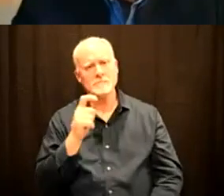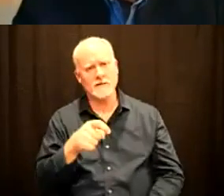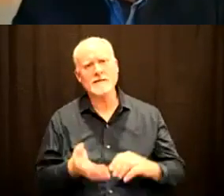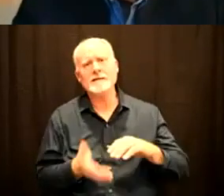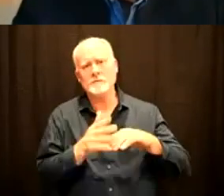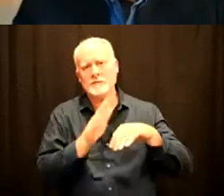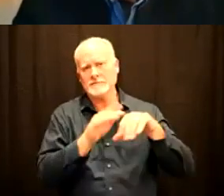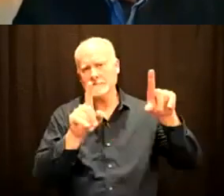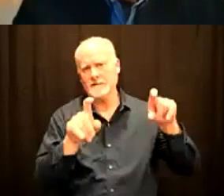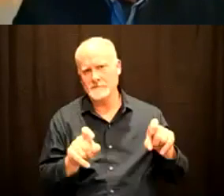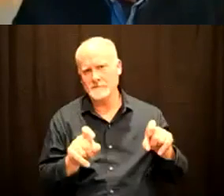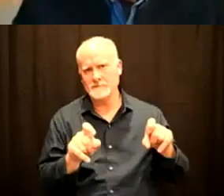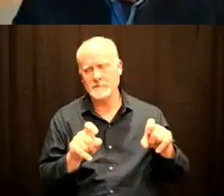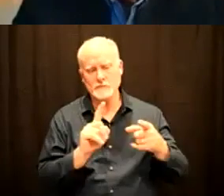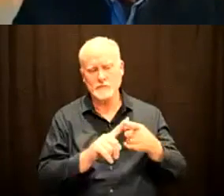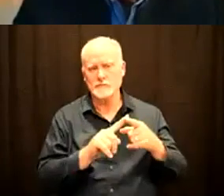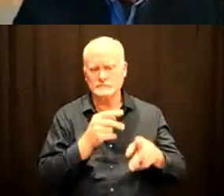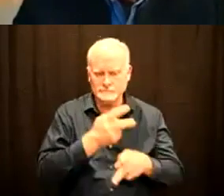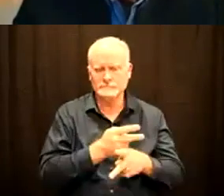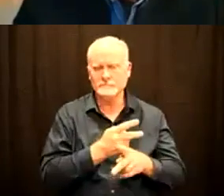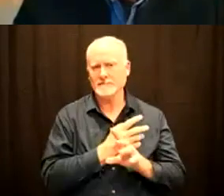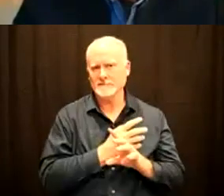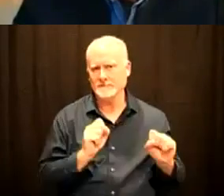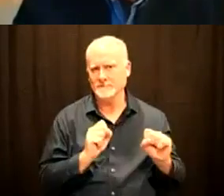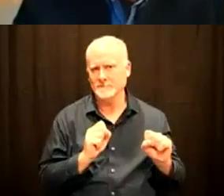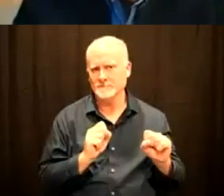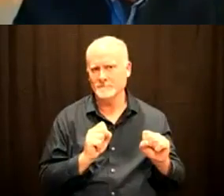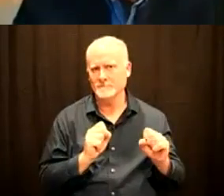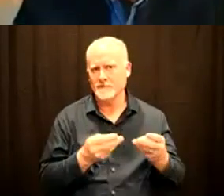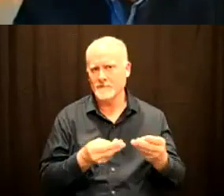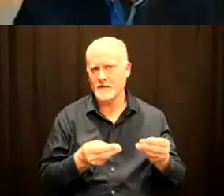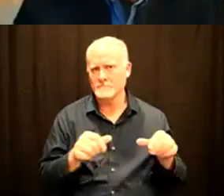order to continue to maintain a safe campus and katie crenshaw will talk about that in a minute